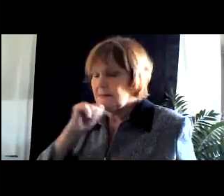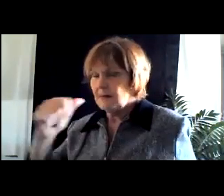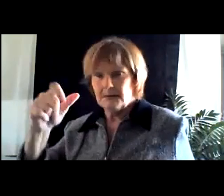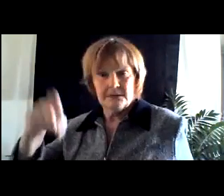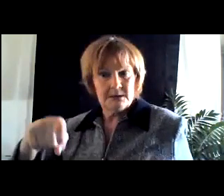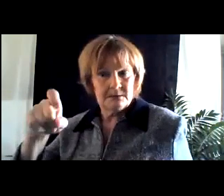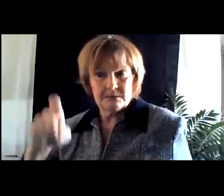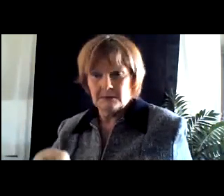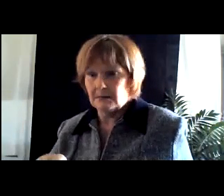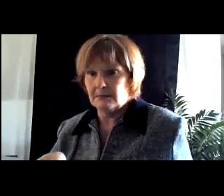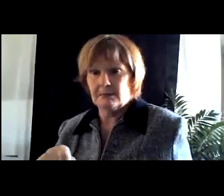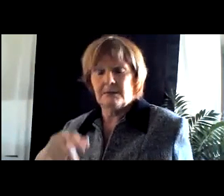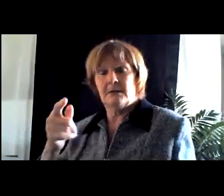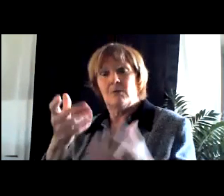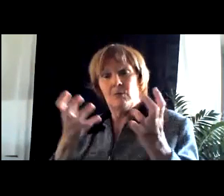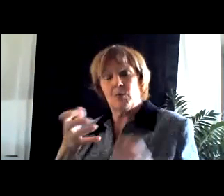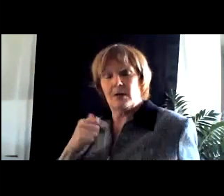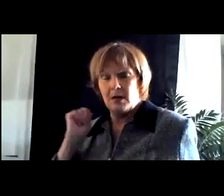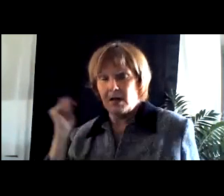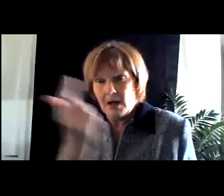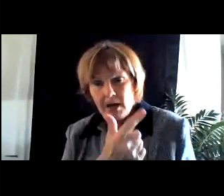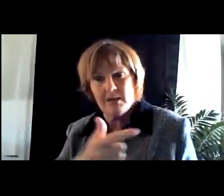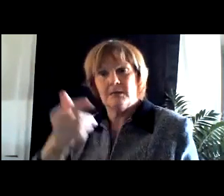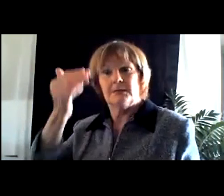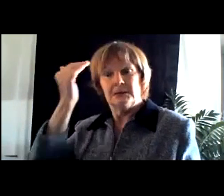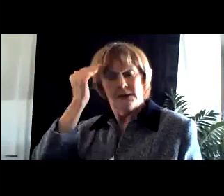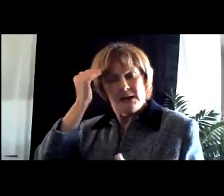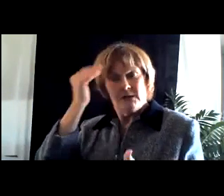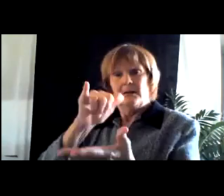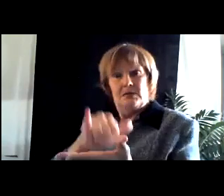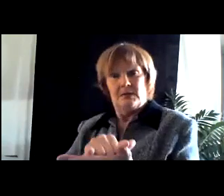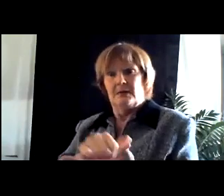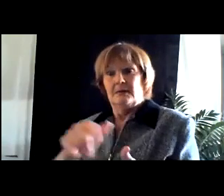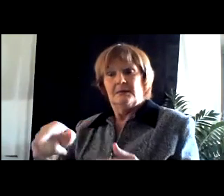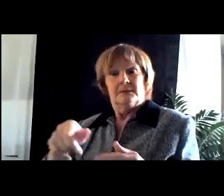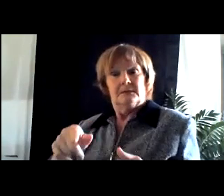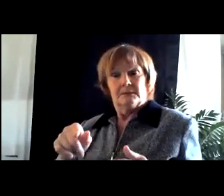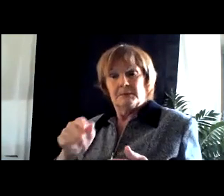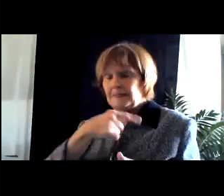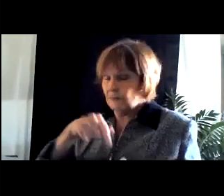So I just want all of us to be aware of that because we should use that recognition